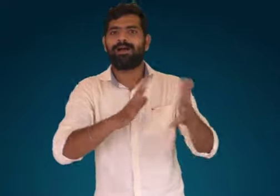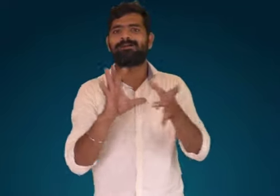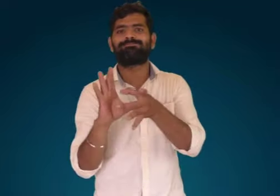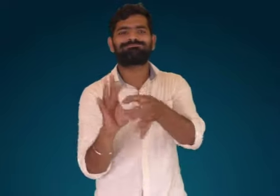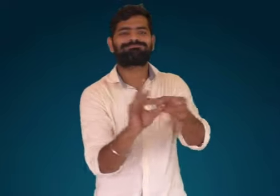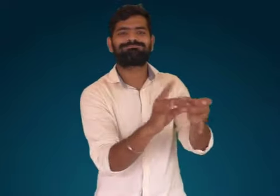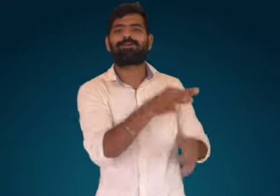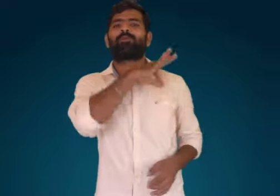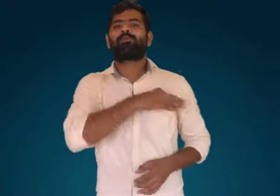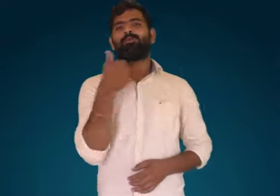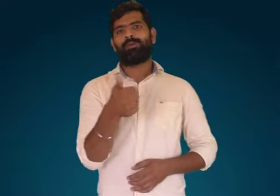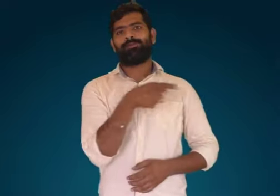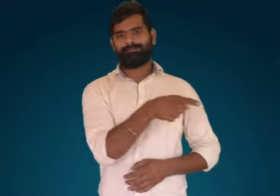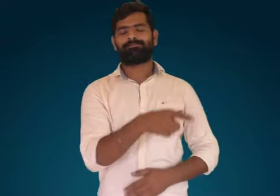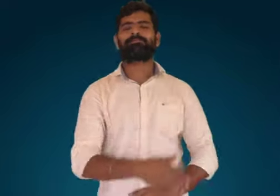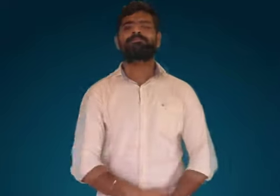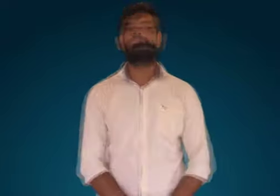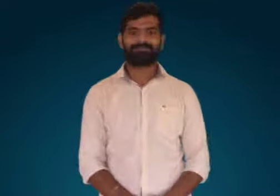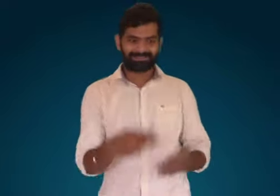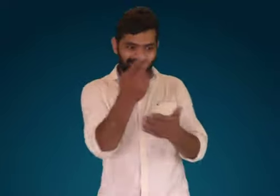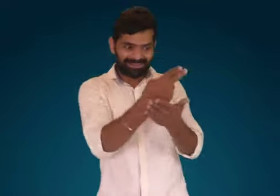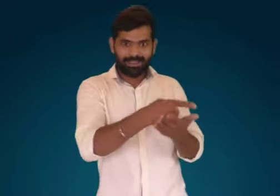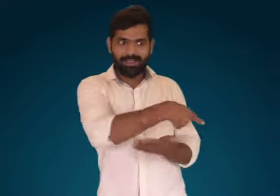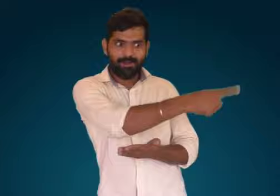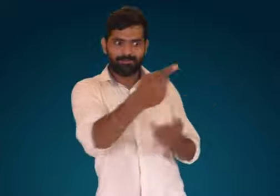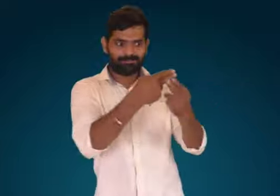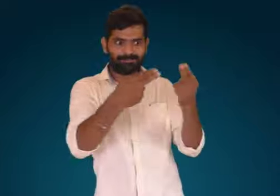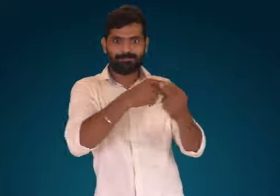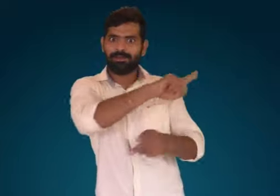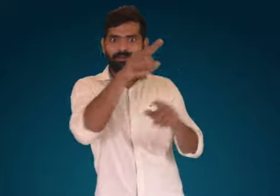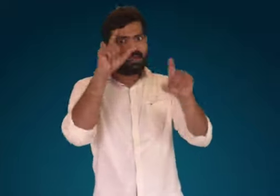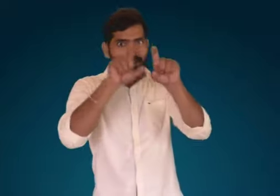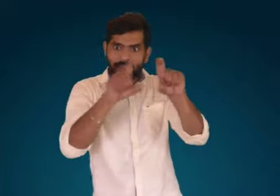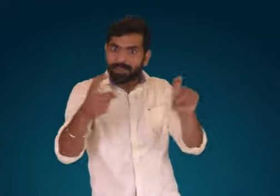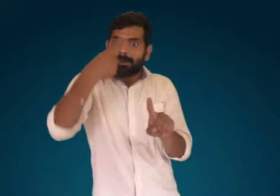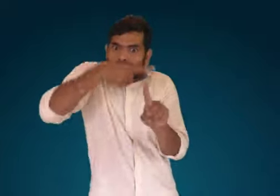building by adding names and words to the pictures this way the children are able to